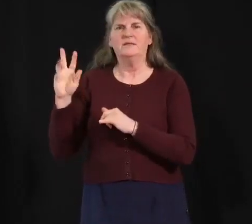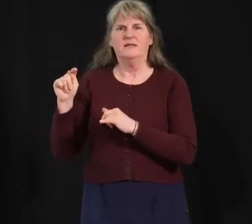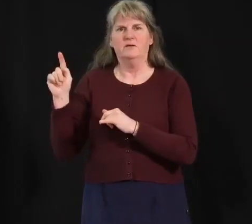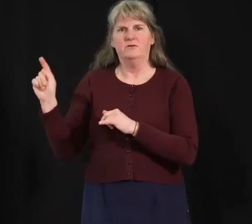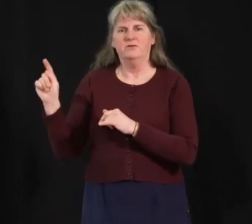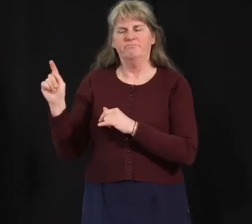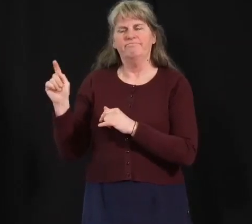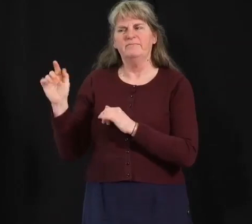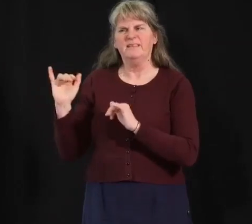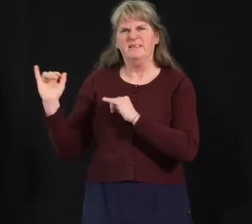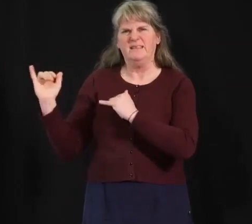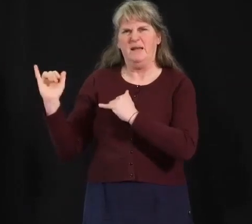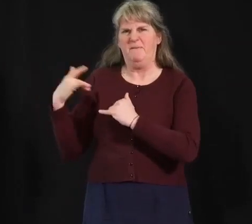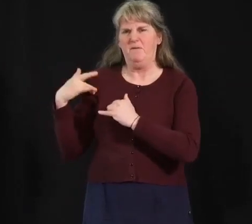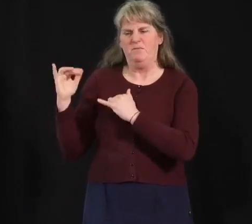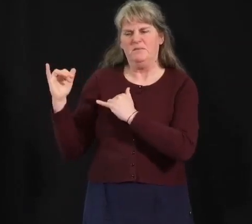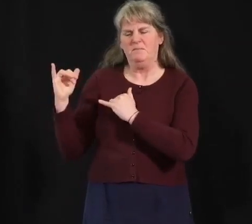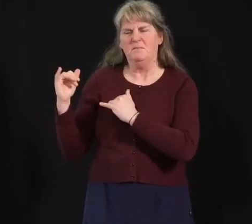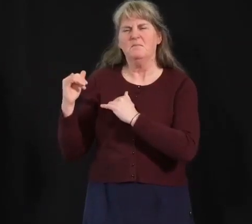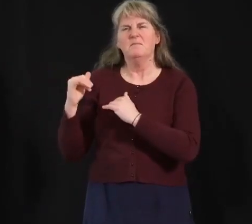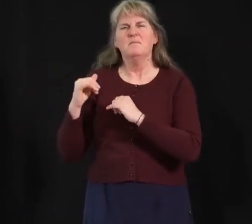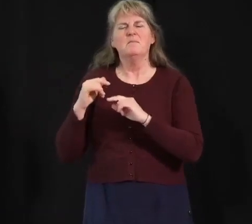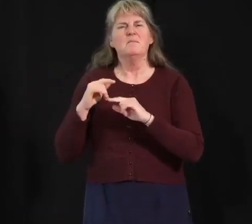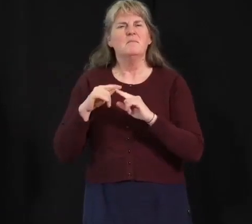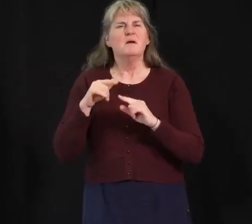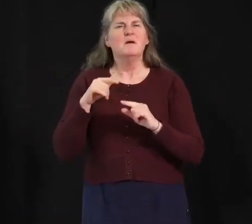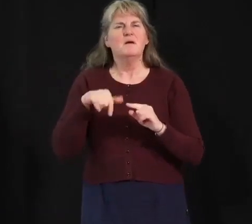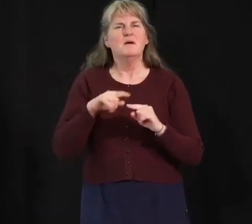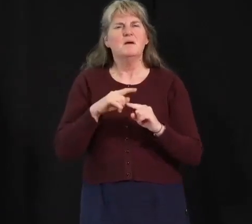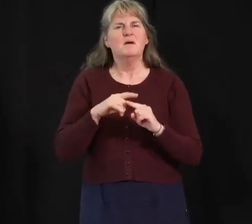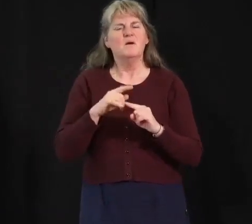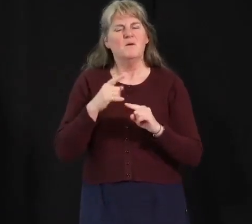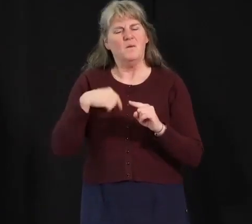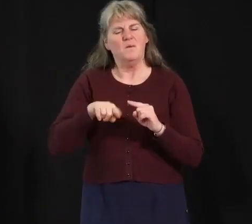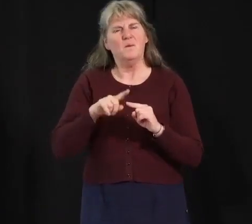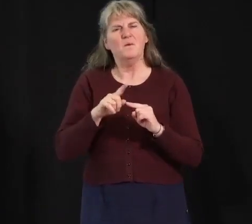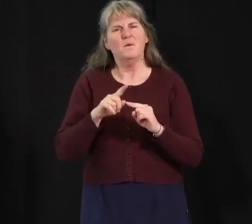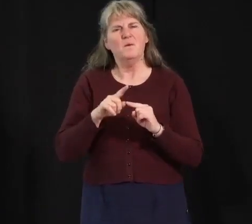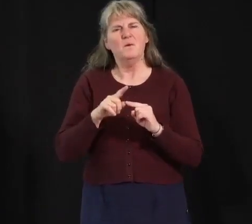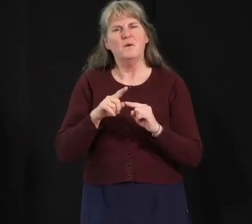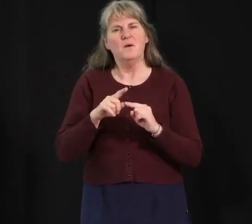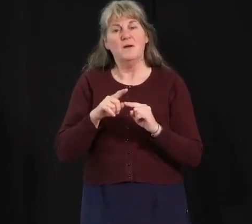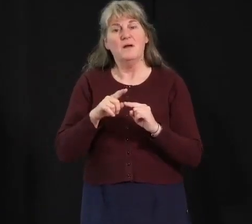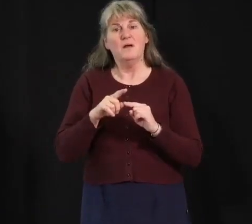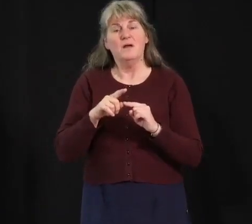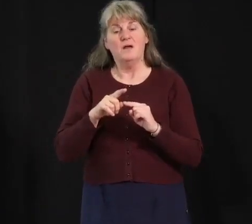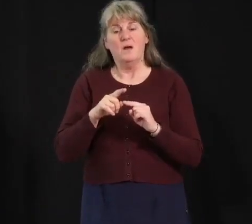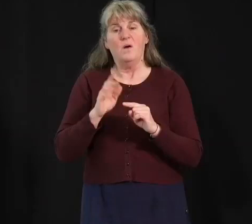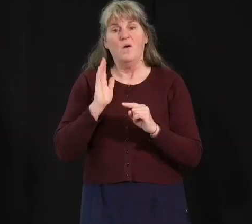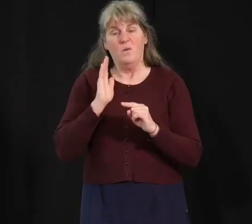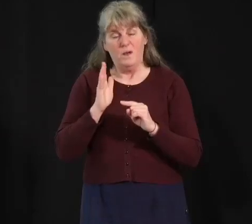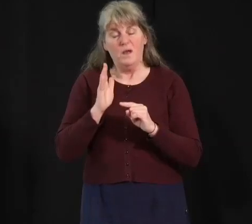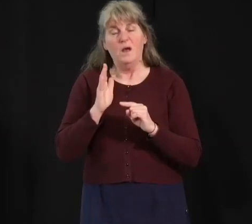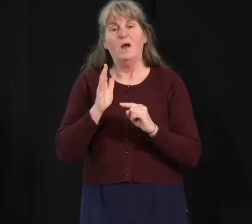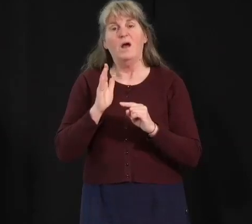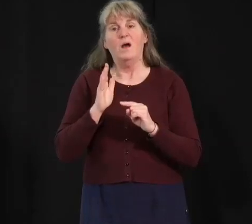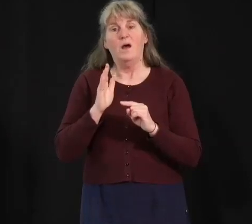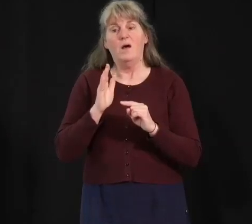at this point. It is more likely to be along the timelines that my